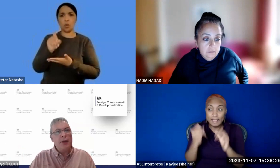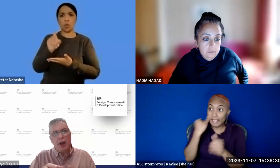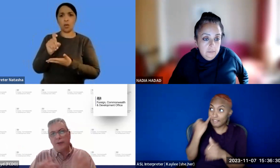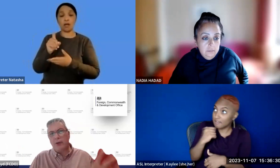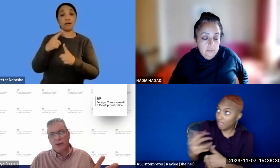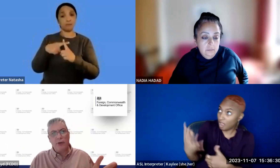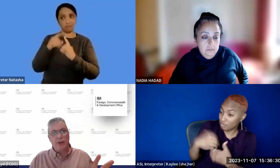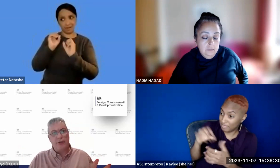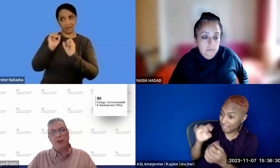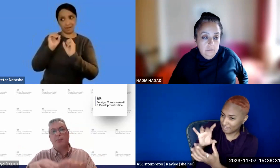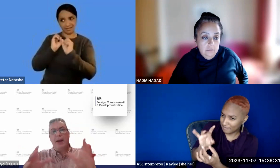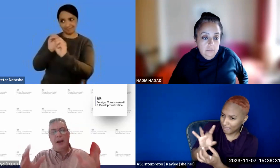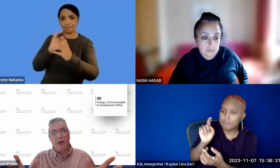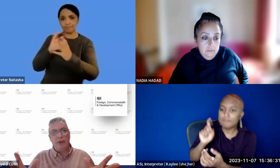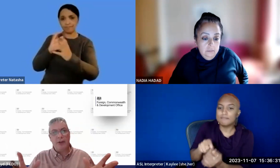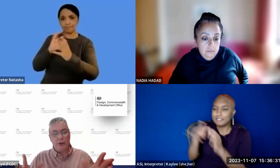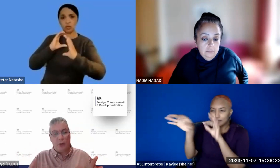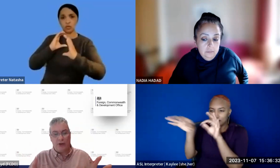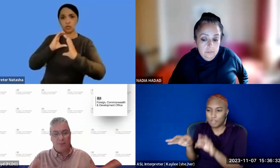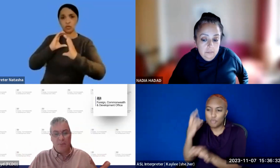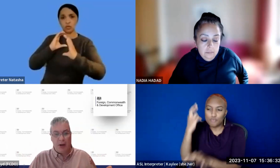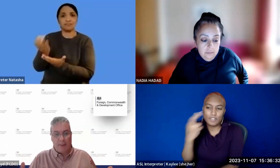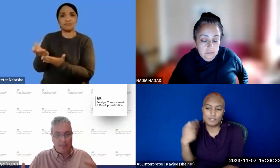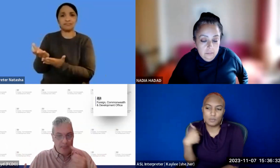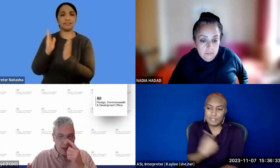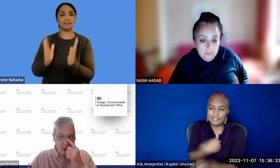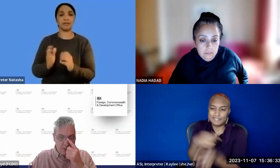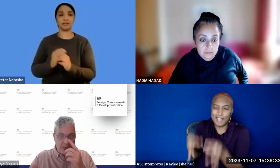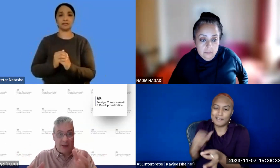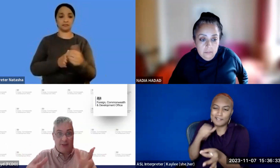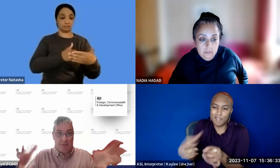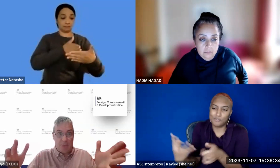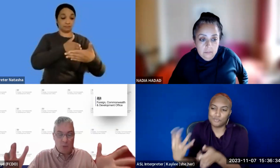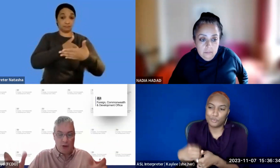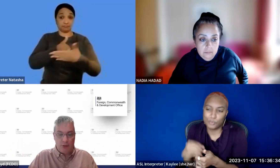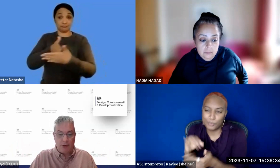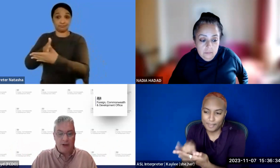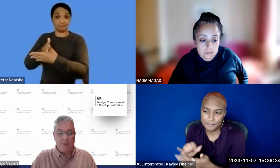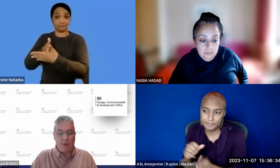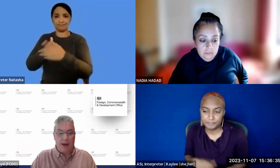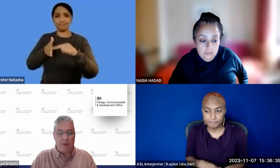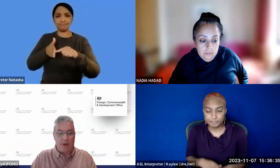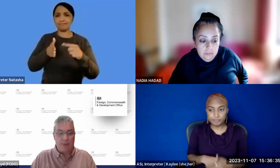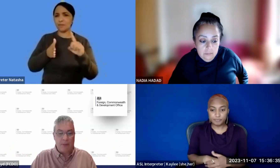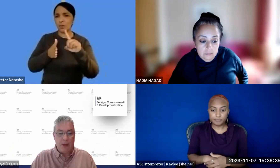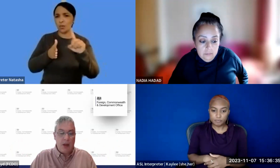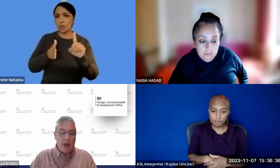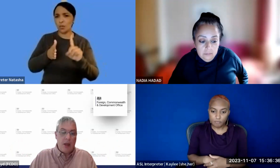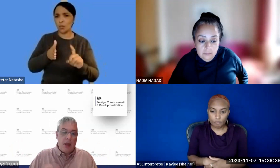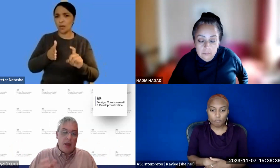Cutting a lot of the barriers is a question of money. That is one of the most significant barriers.